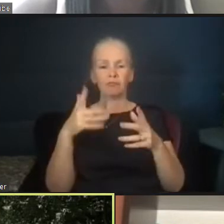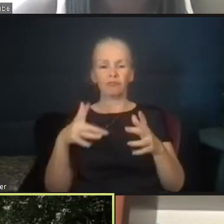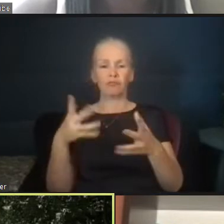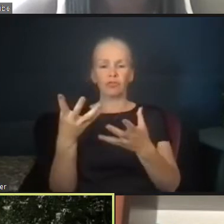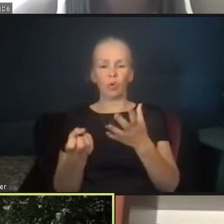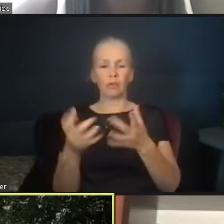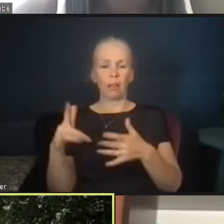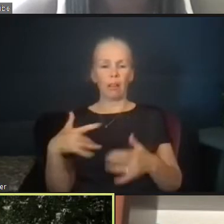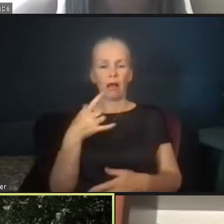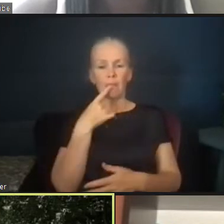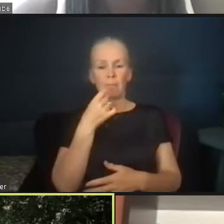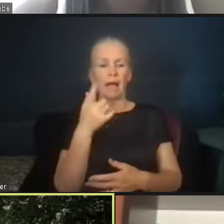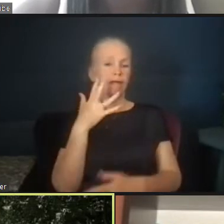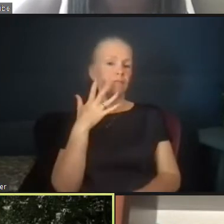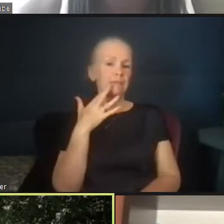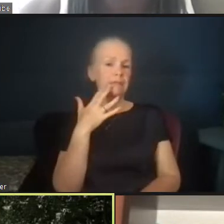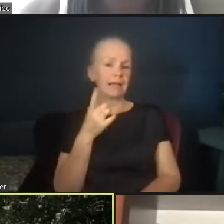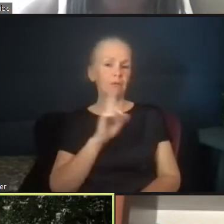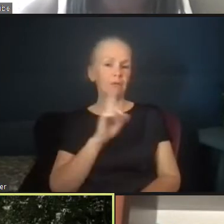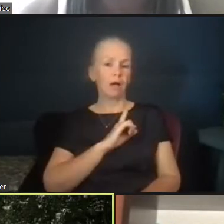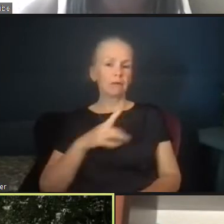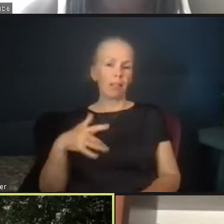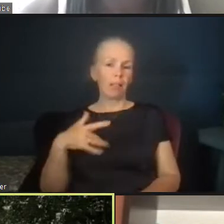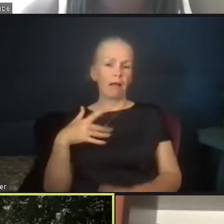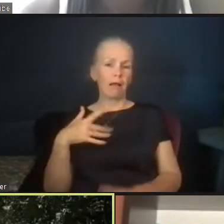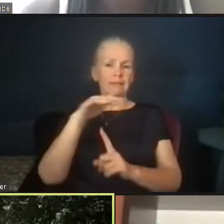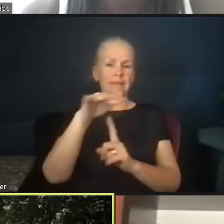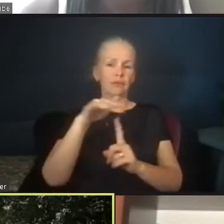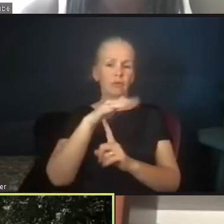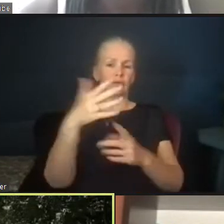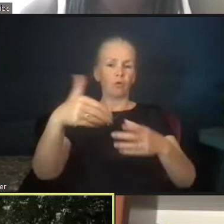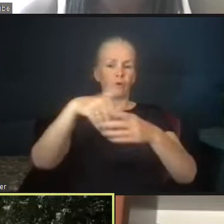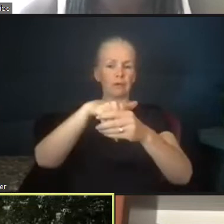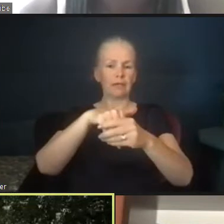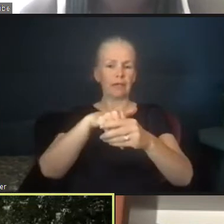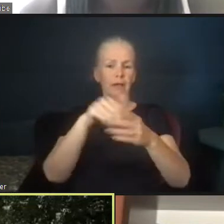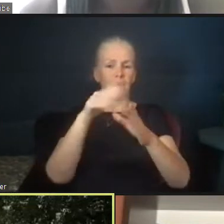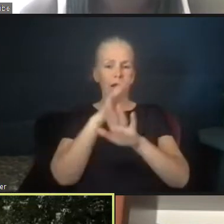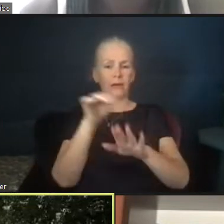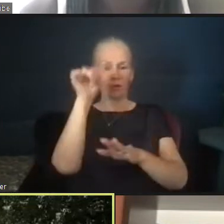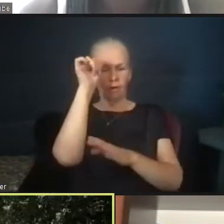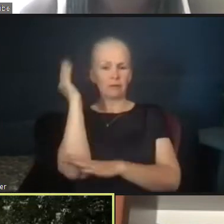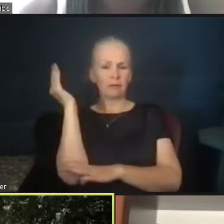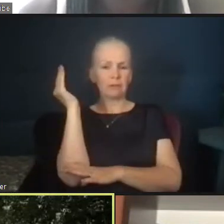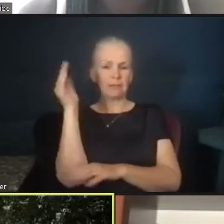and may contain errors due to the live nature of the content, unknown speakers limited preparation